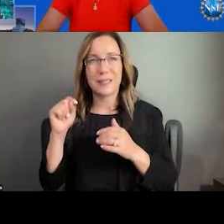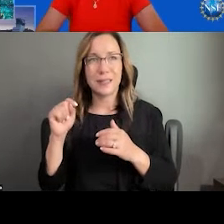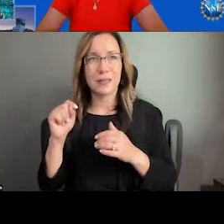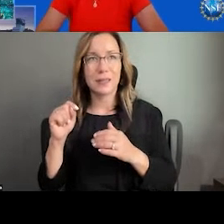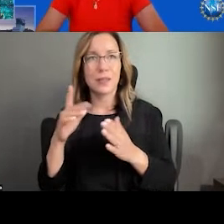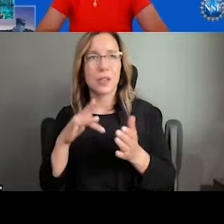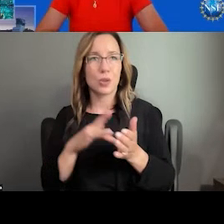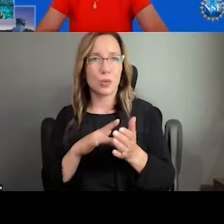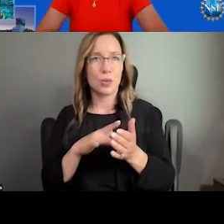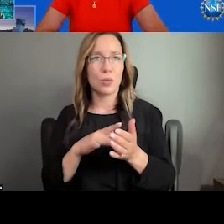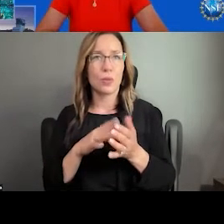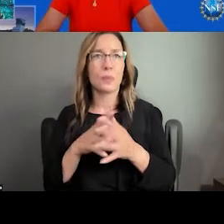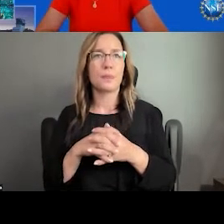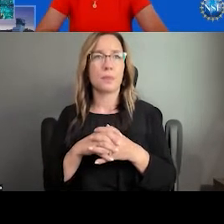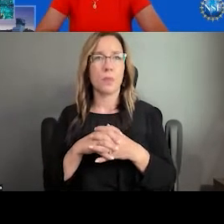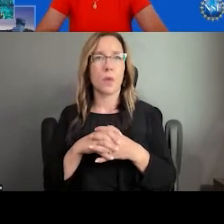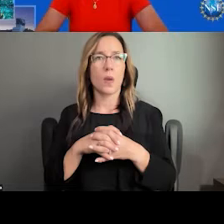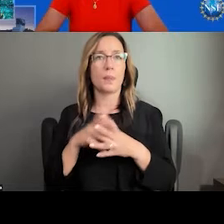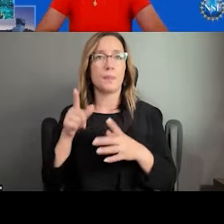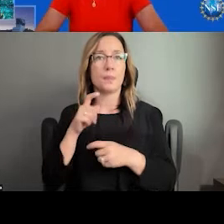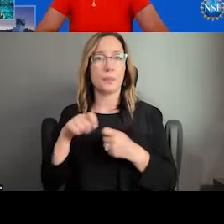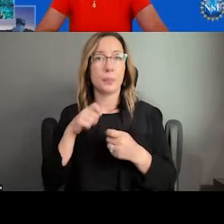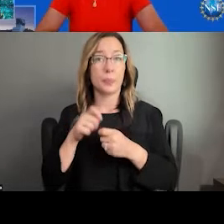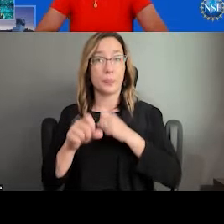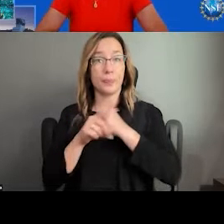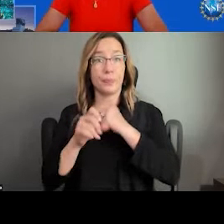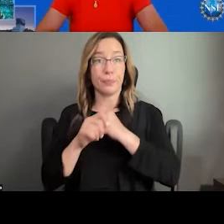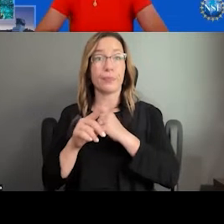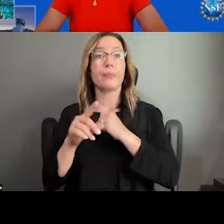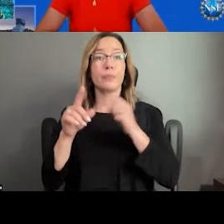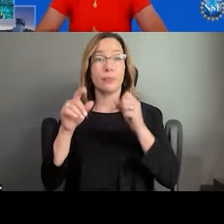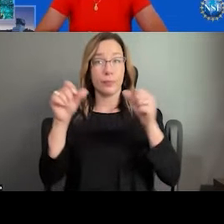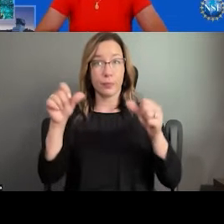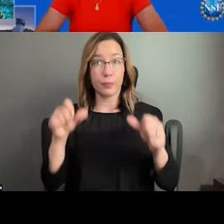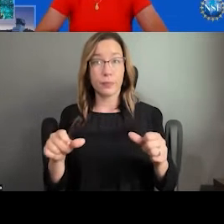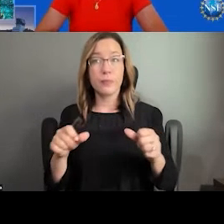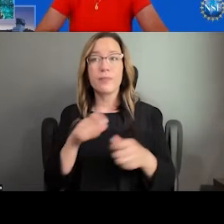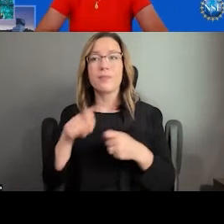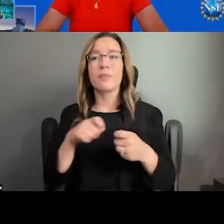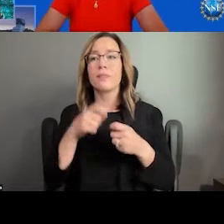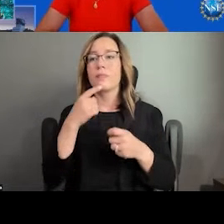In this particular solicitation, it specifies that the PI must hold